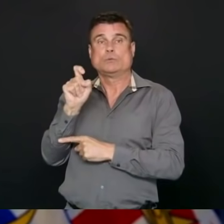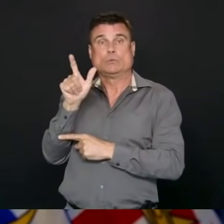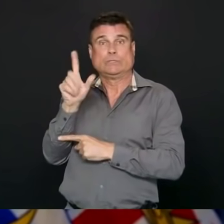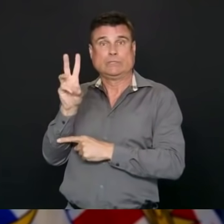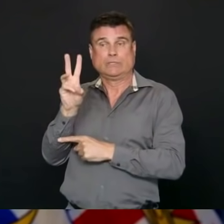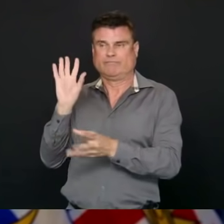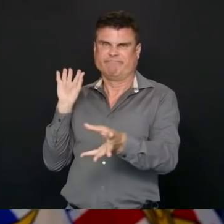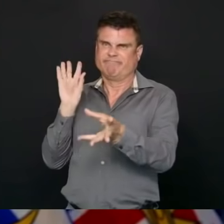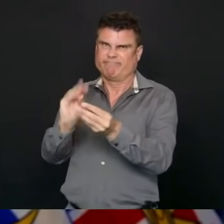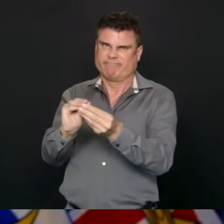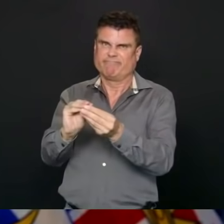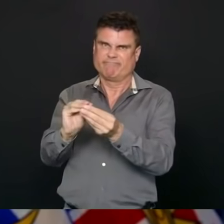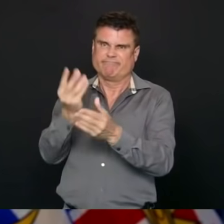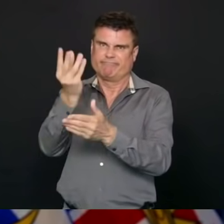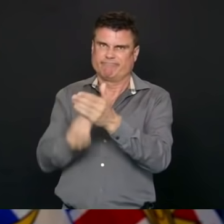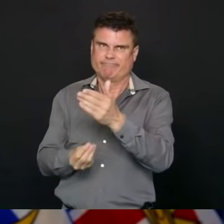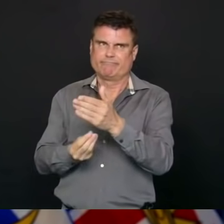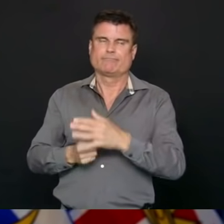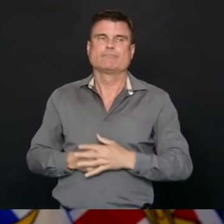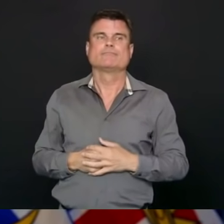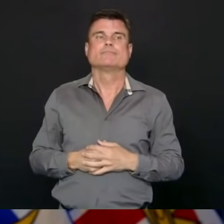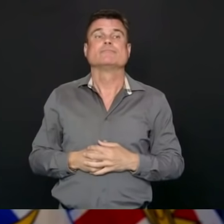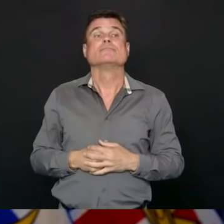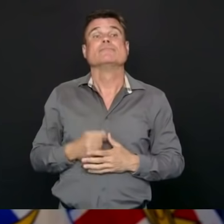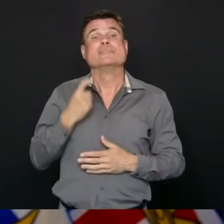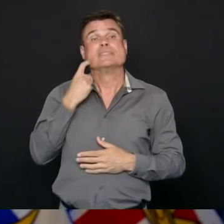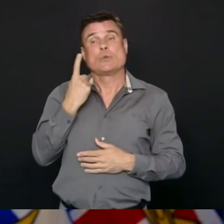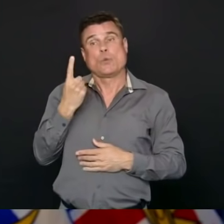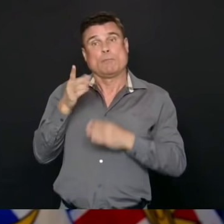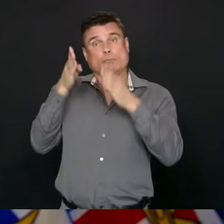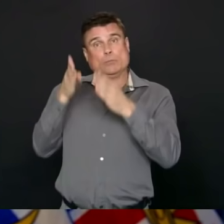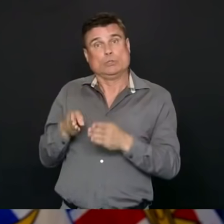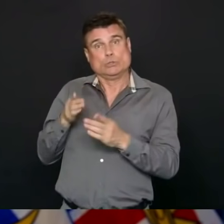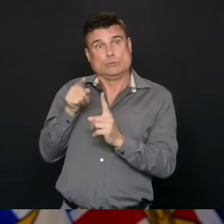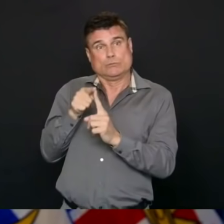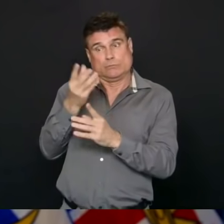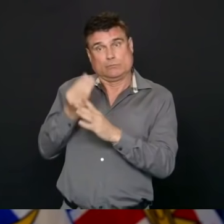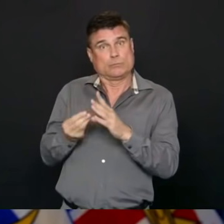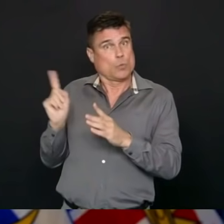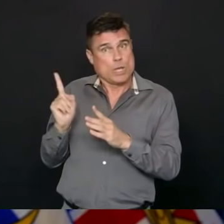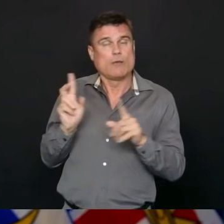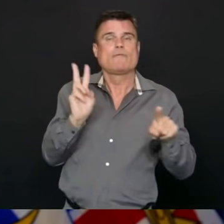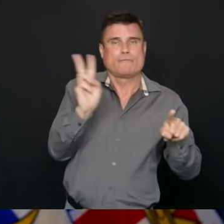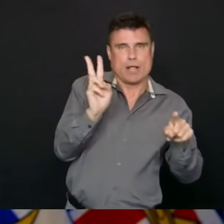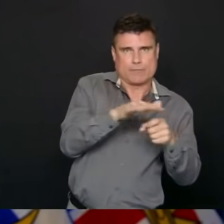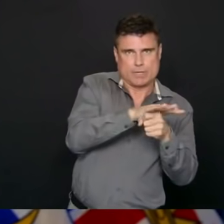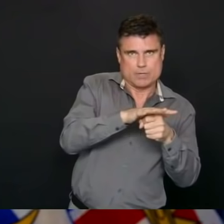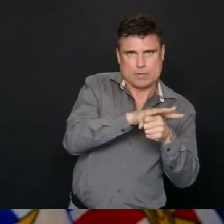in British Columbia. That includes one person in Fraser and one in Vancouver